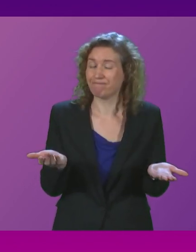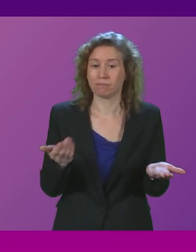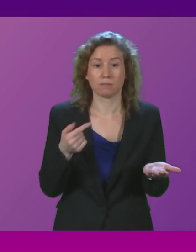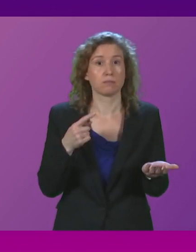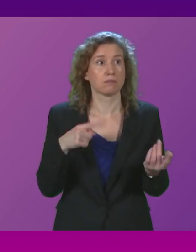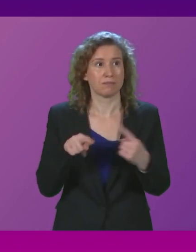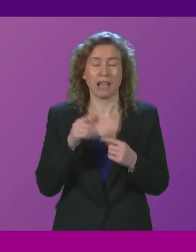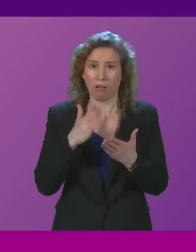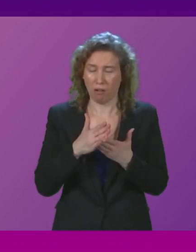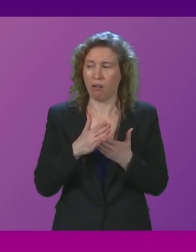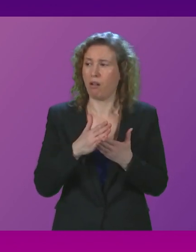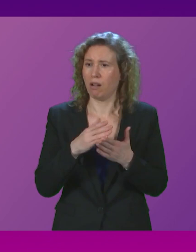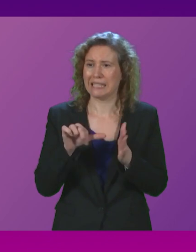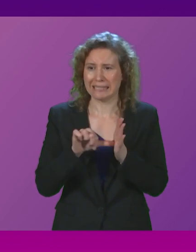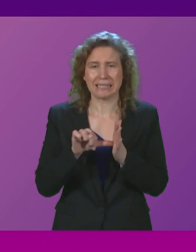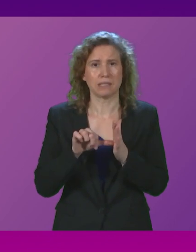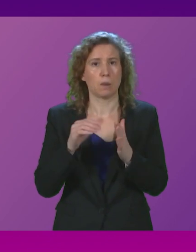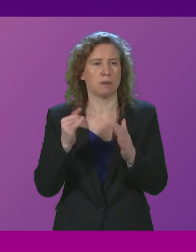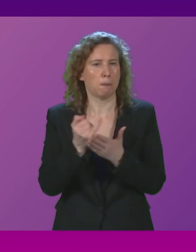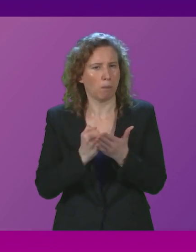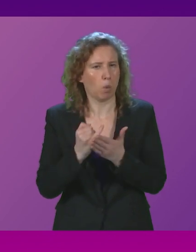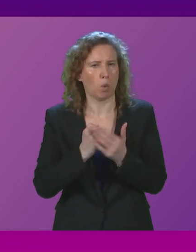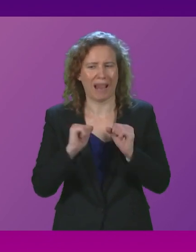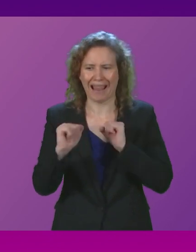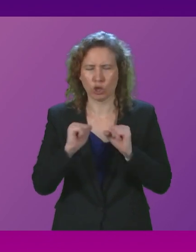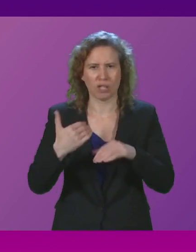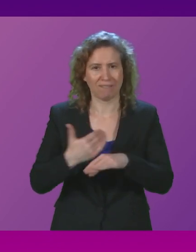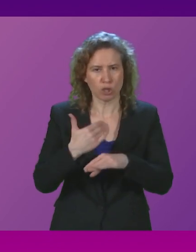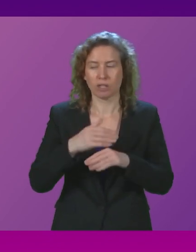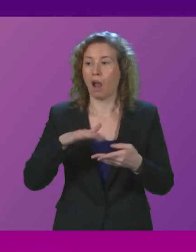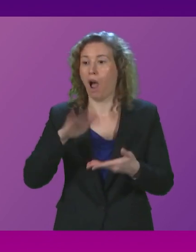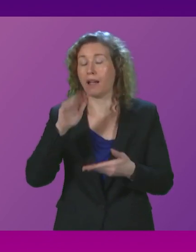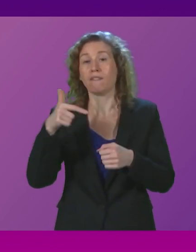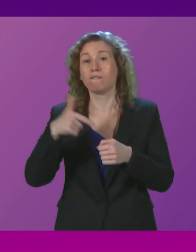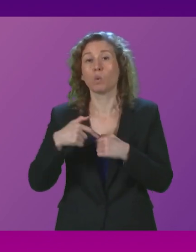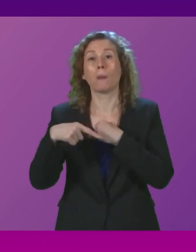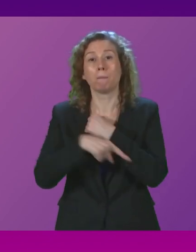are deeper issues with poor energy efficiency and higher levels of fuel poverty in rural areas.